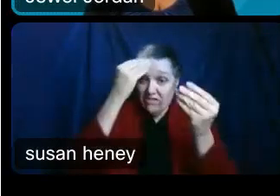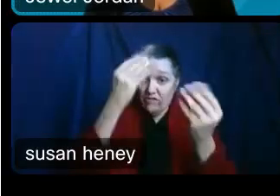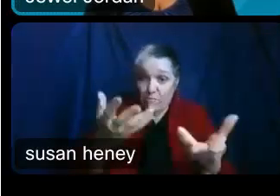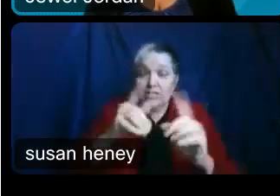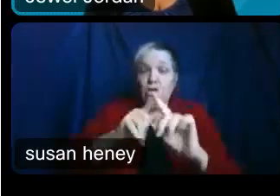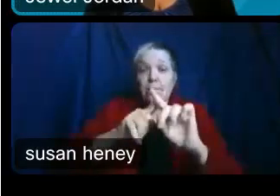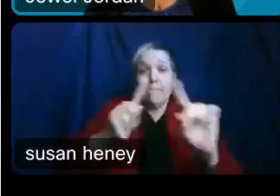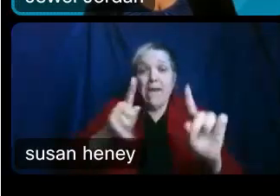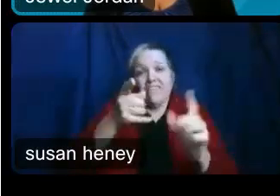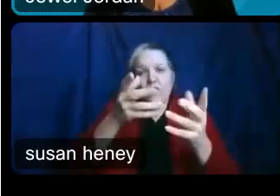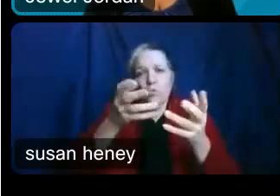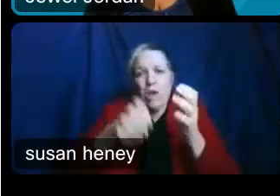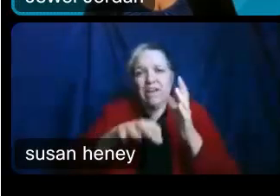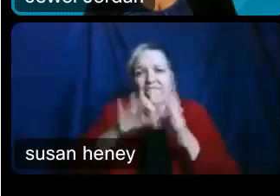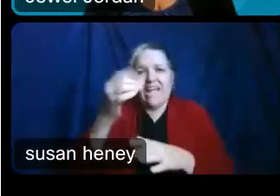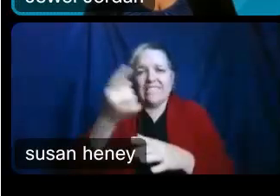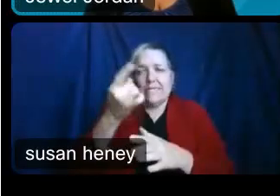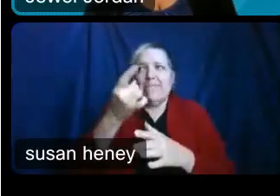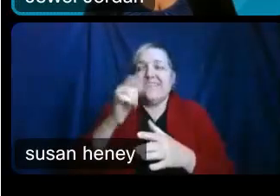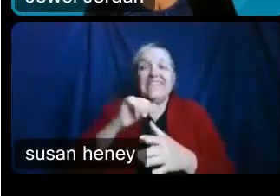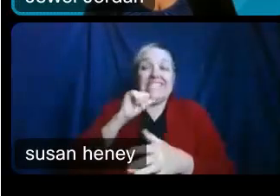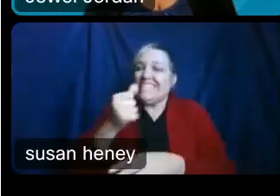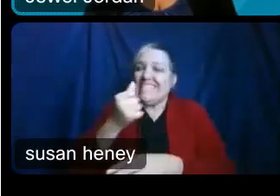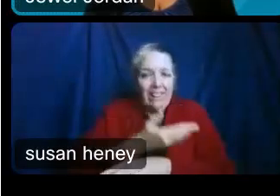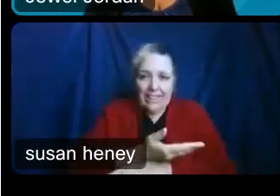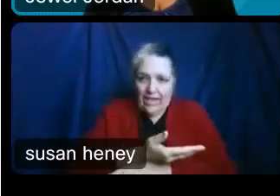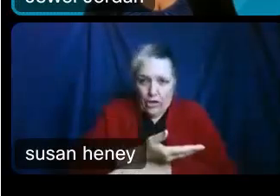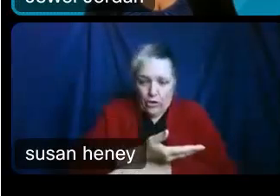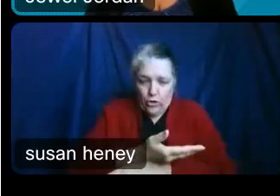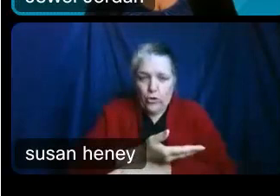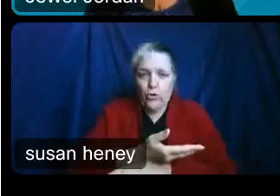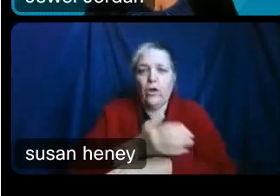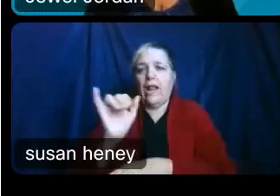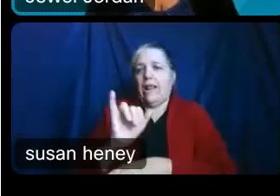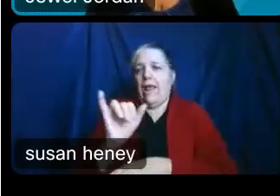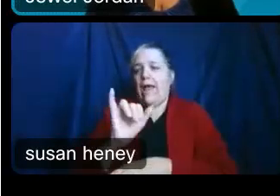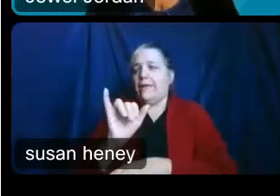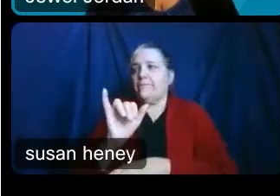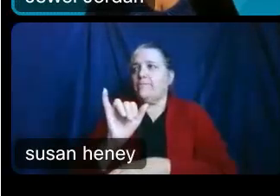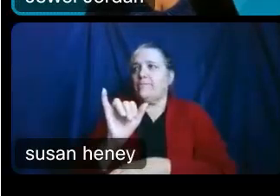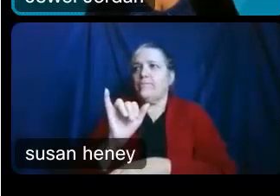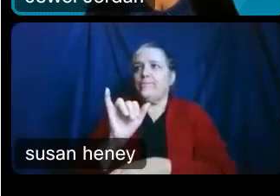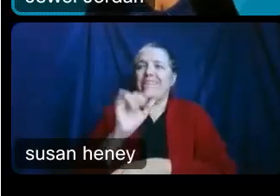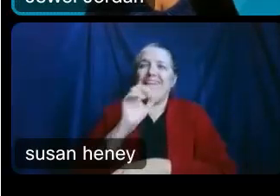for something that isn't there, if you're looking for an age range, we don't publish